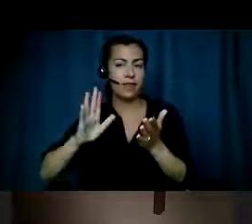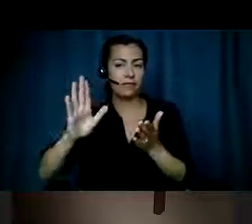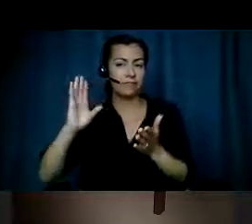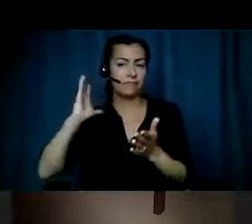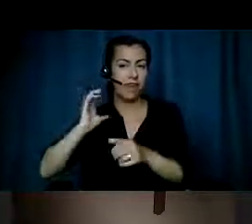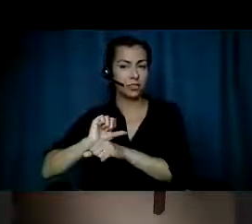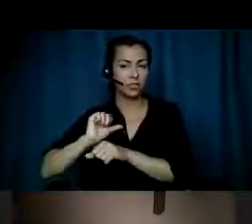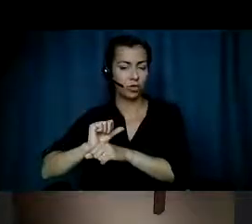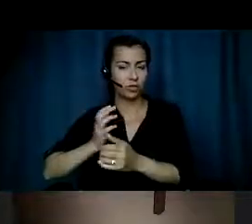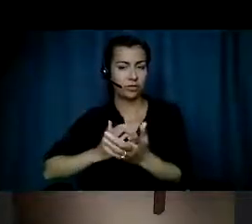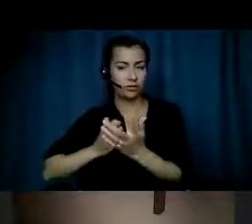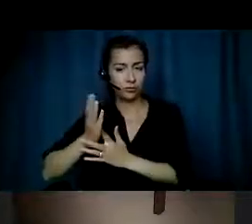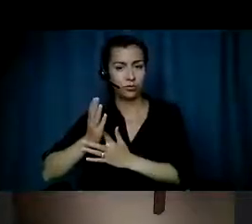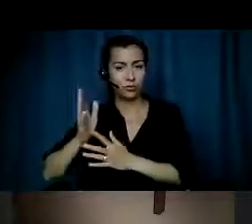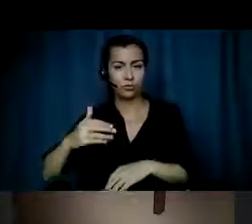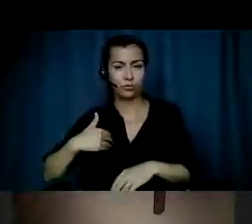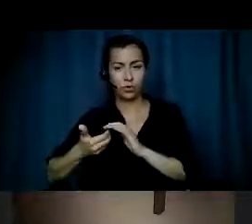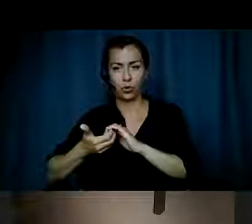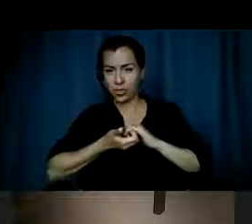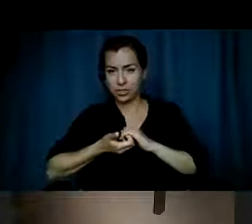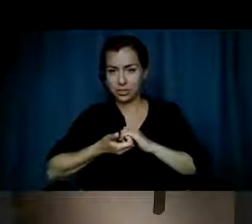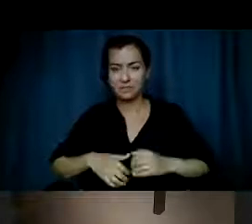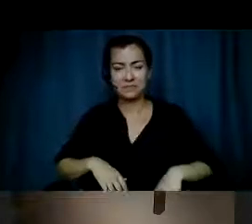So what kind of information do people need to know